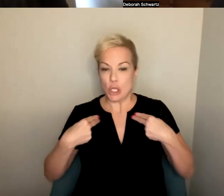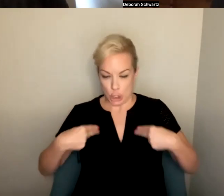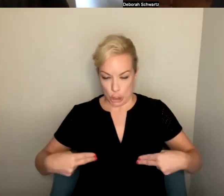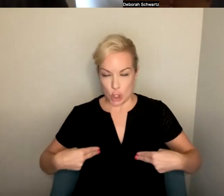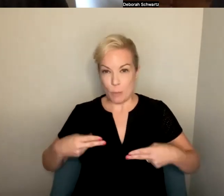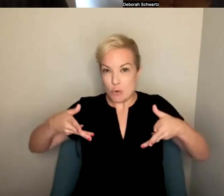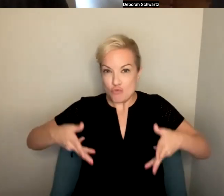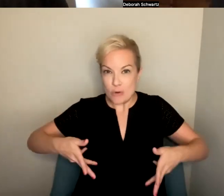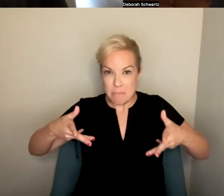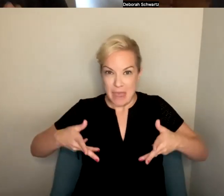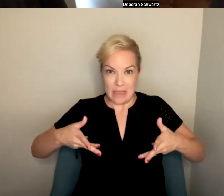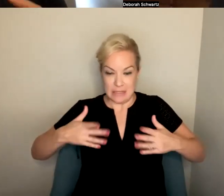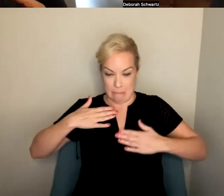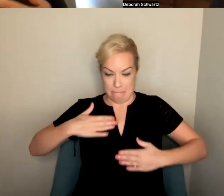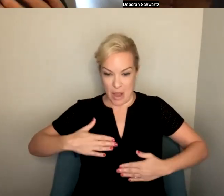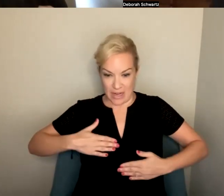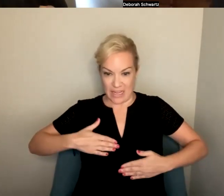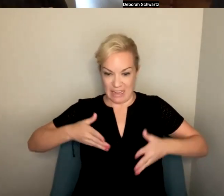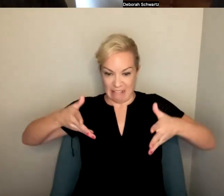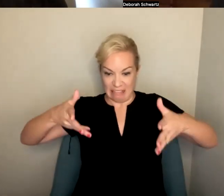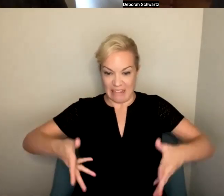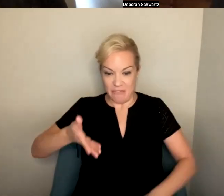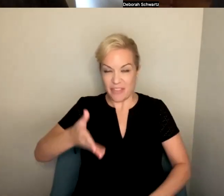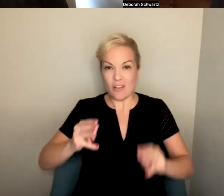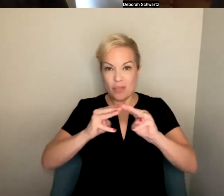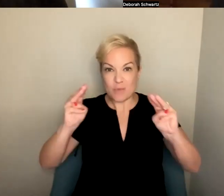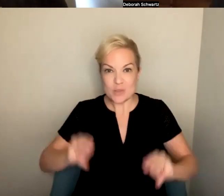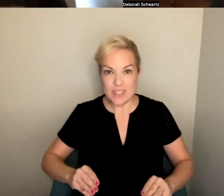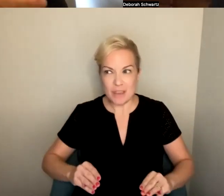I can't get past that, and part of the lunacy of NAGPRA in some ways was well you have to